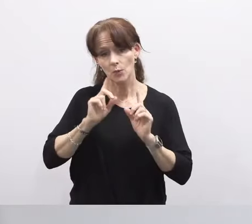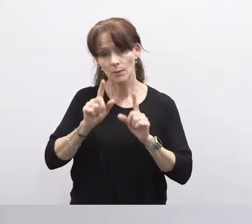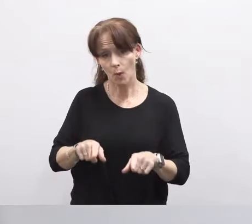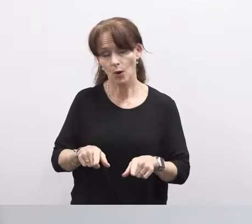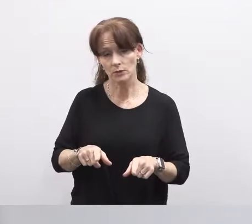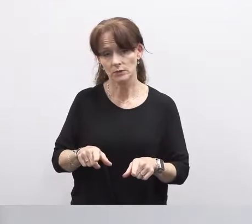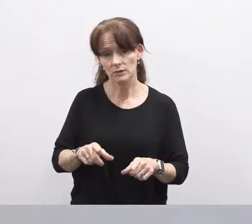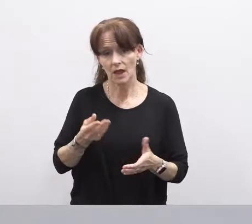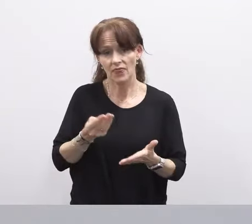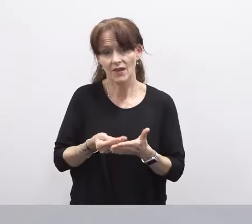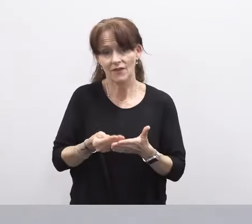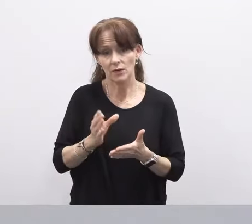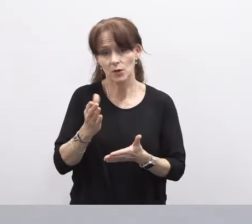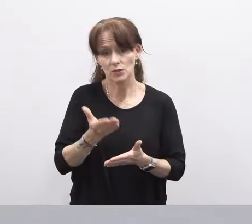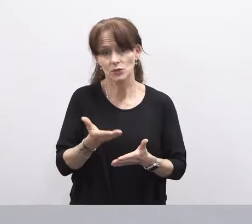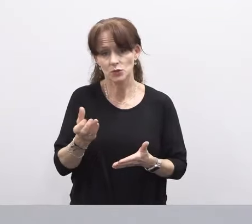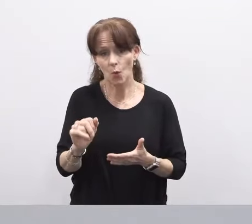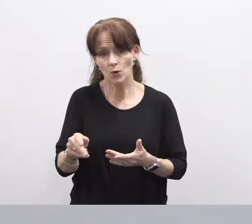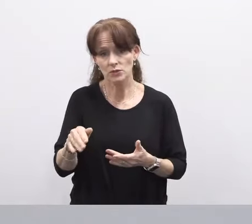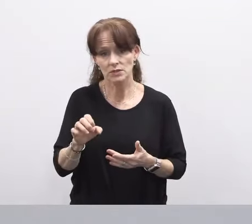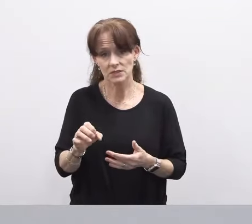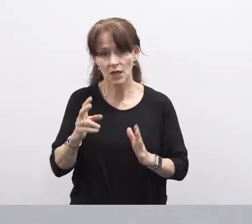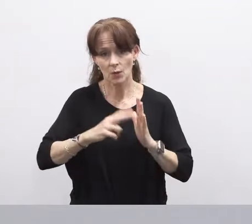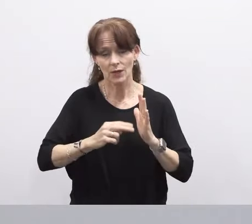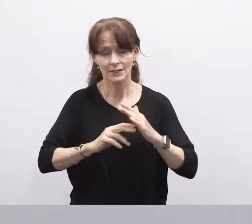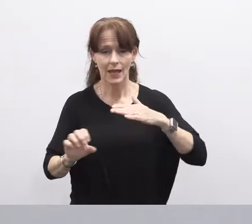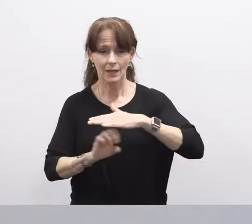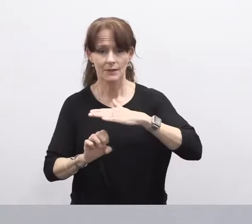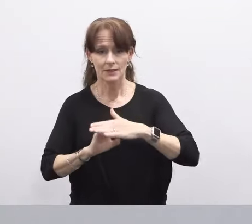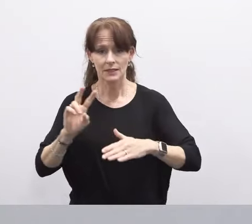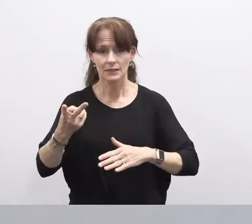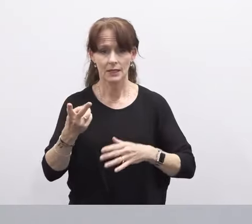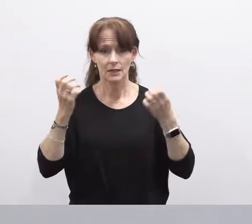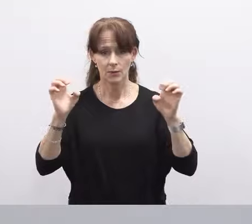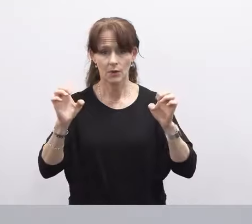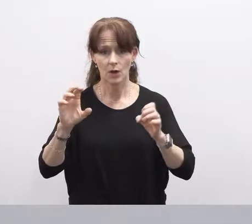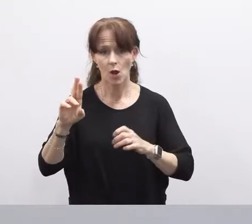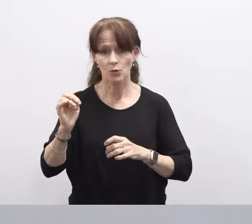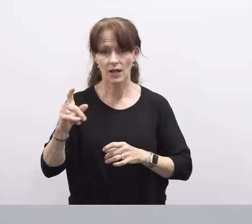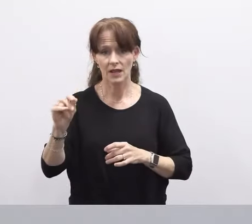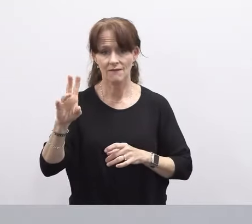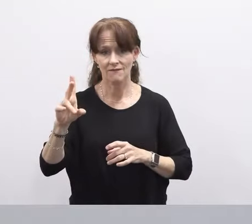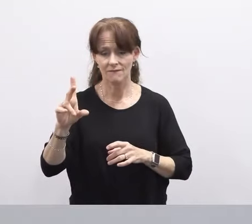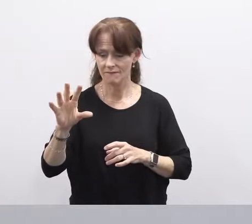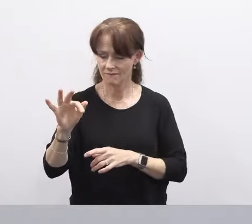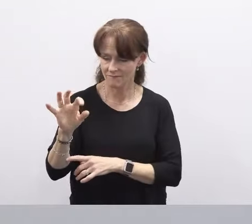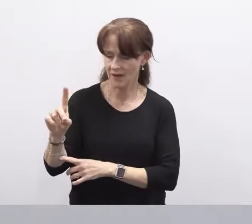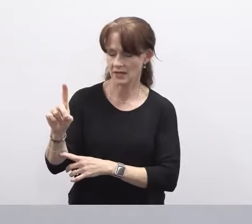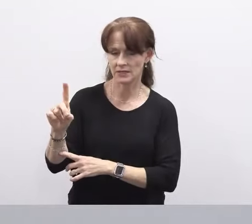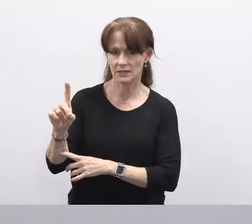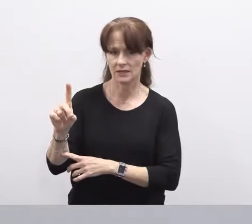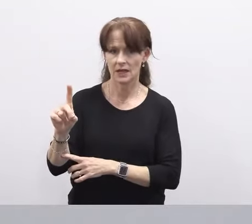the funding source for the agreement currently reads elementary and secondary emergency relief fund. And we'd like to request a change to general fund.